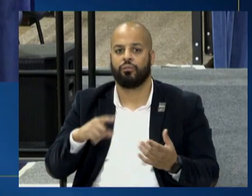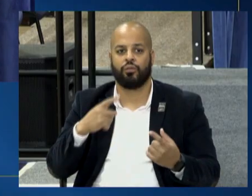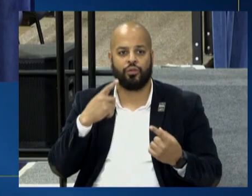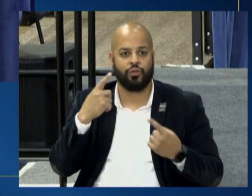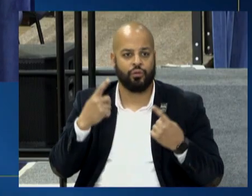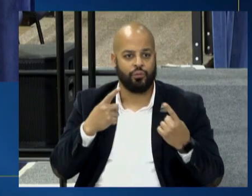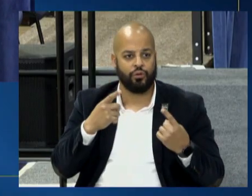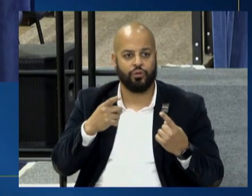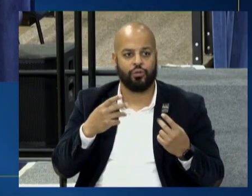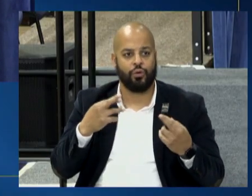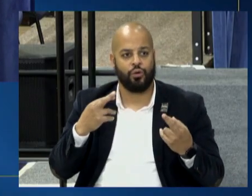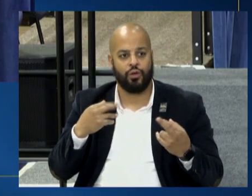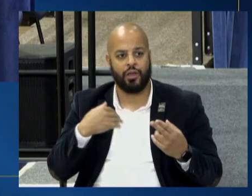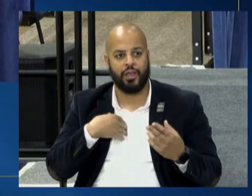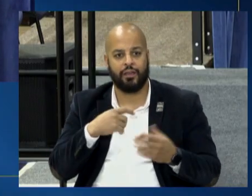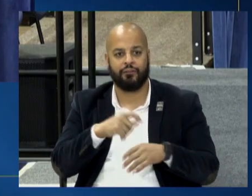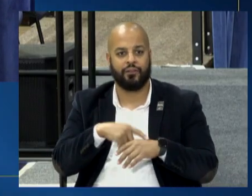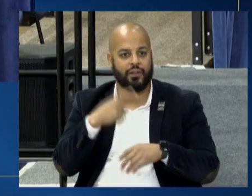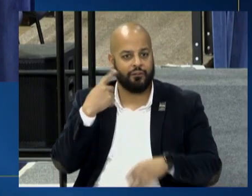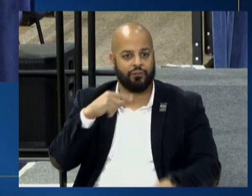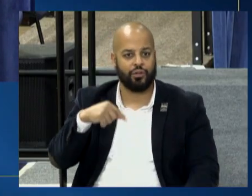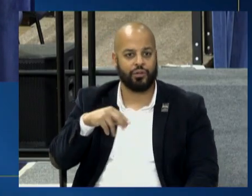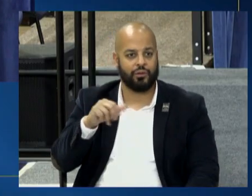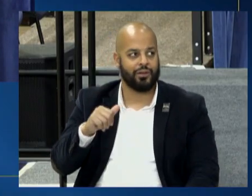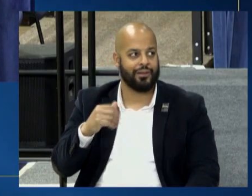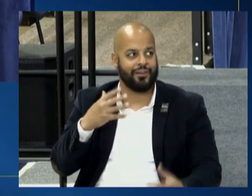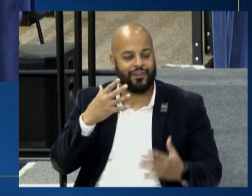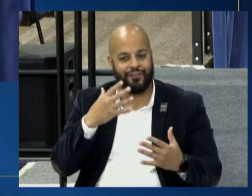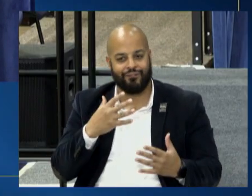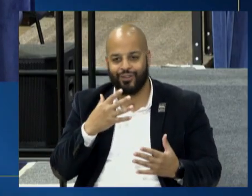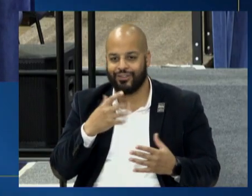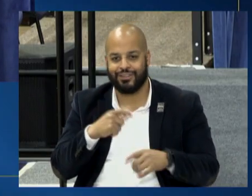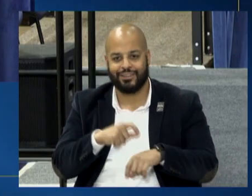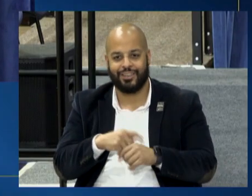to have some time for Q&A. Unfortunately, we ran a little short on time. There's just too